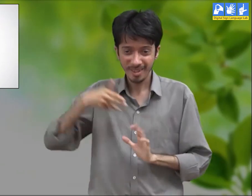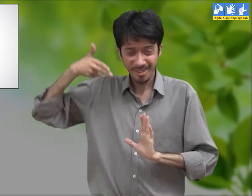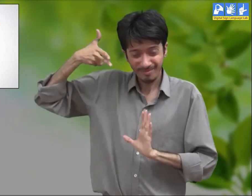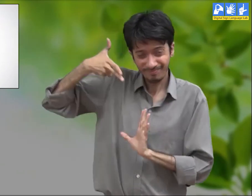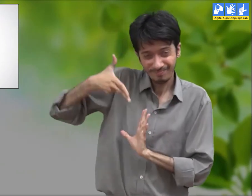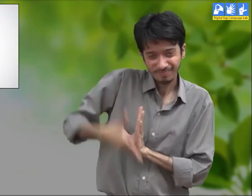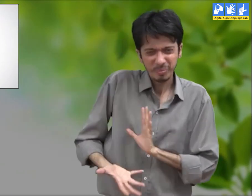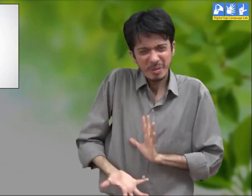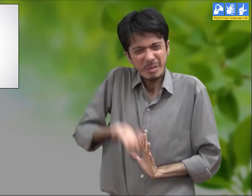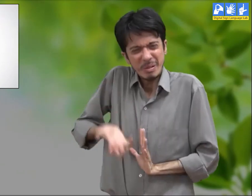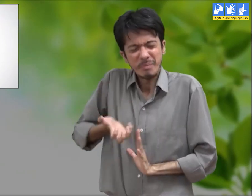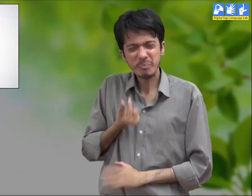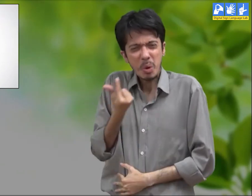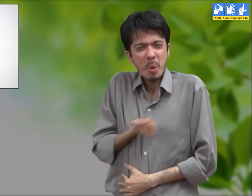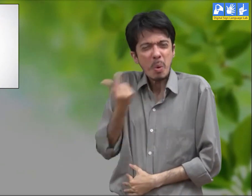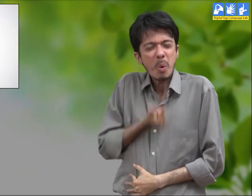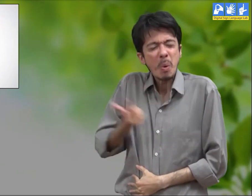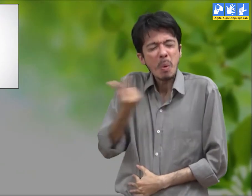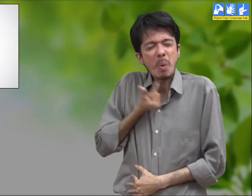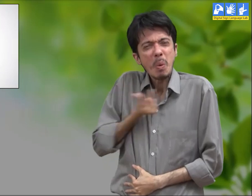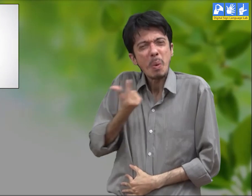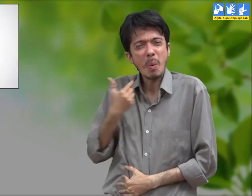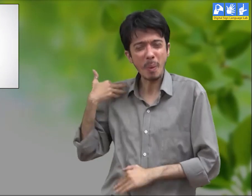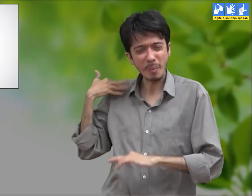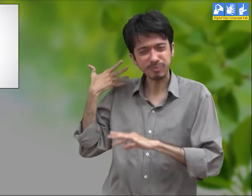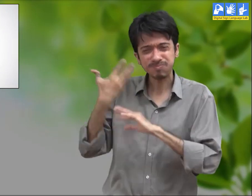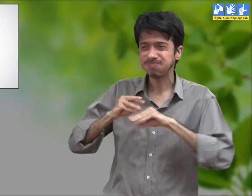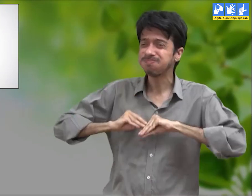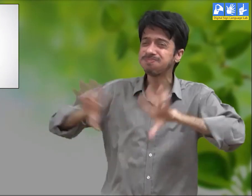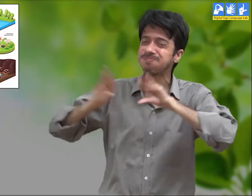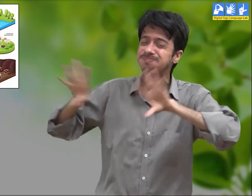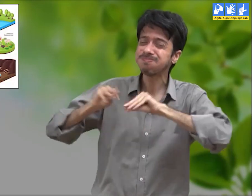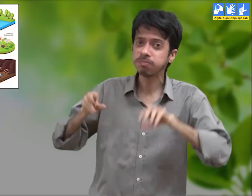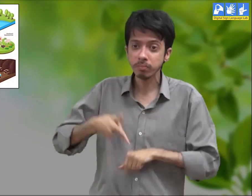Petrol is found in the earth's crust. If we use it without limit